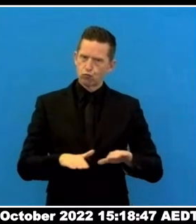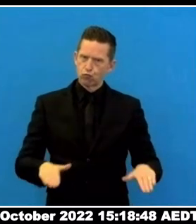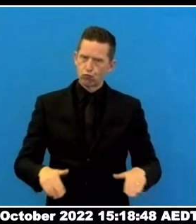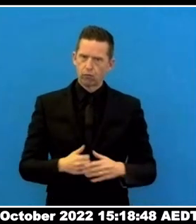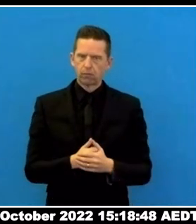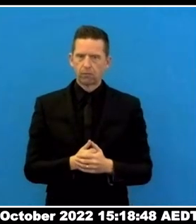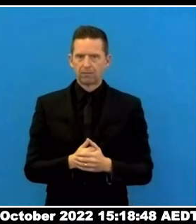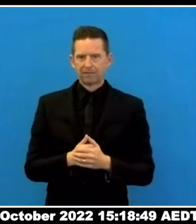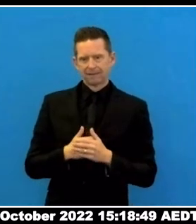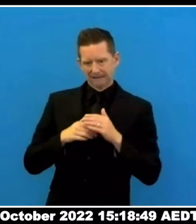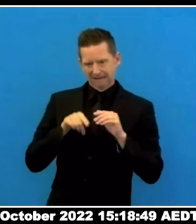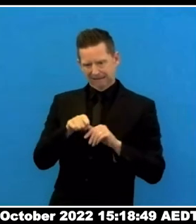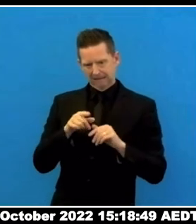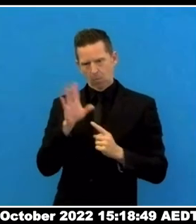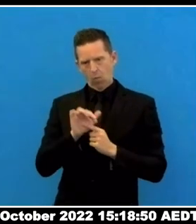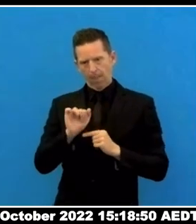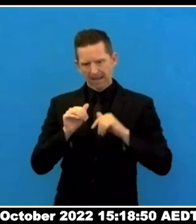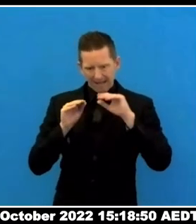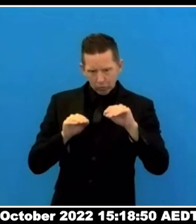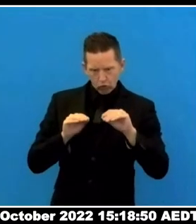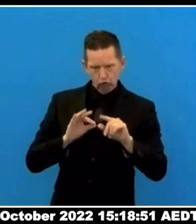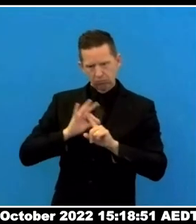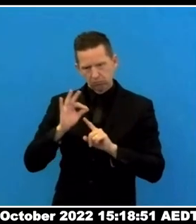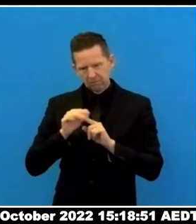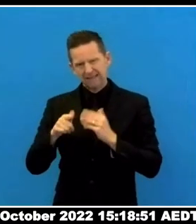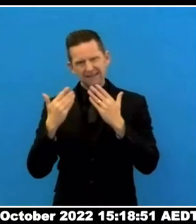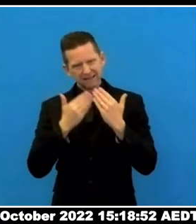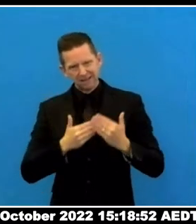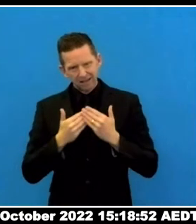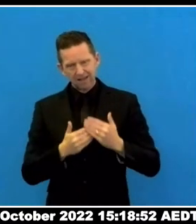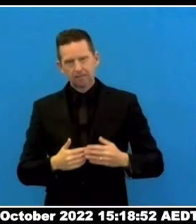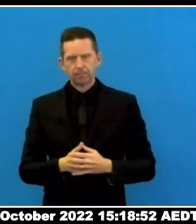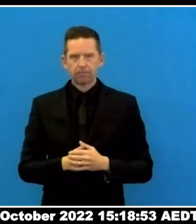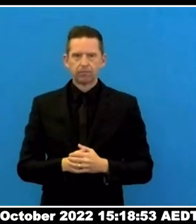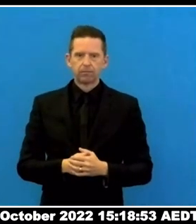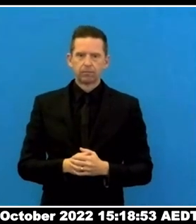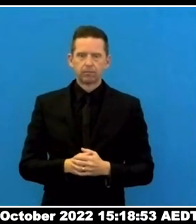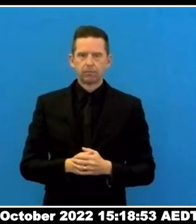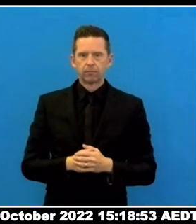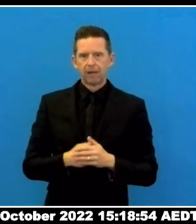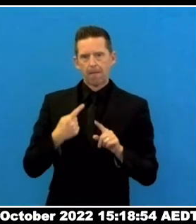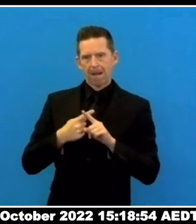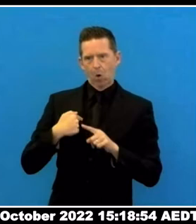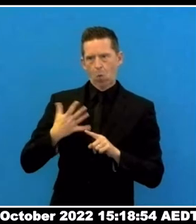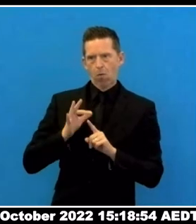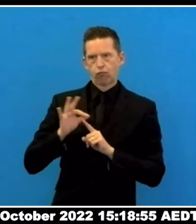on their teaching, on their study. And on myself to, you know, improve my English to get work